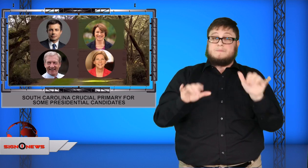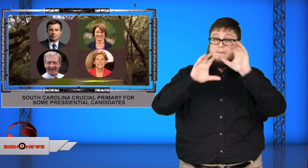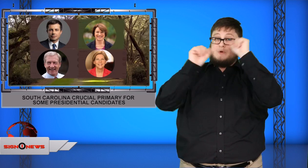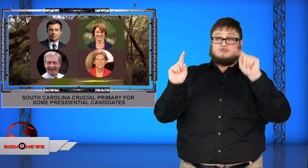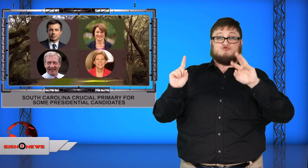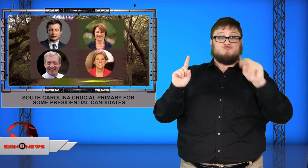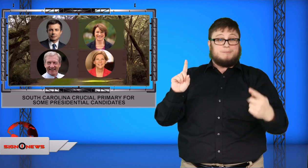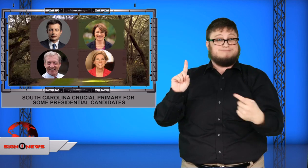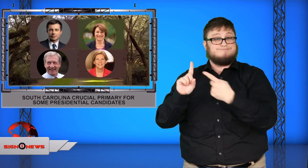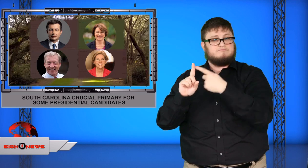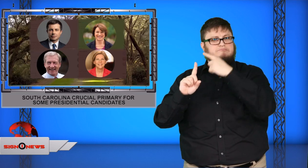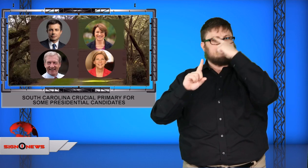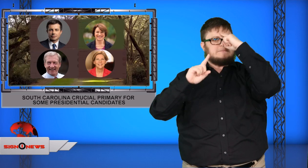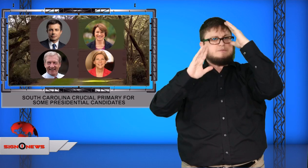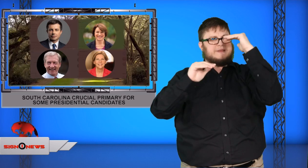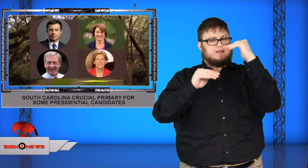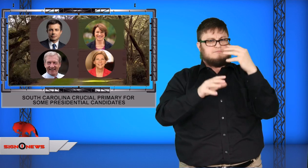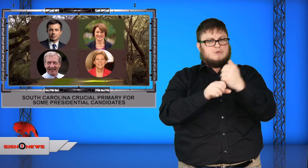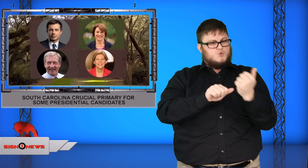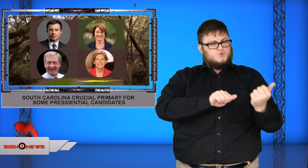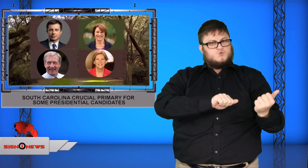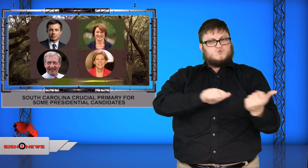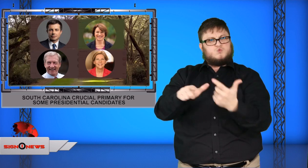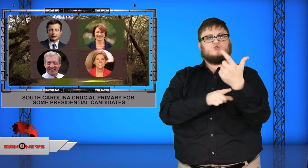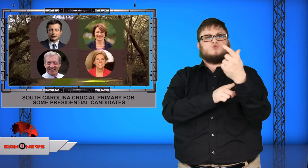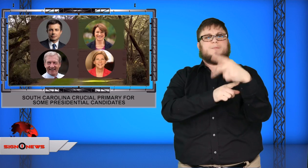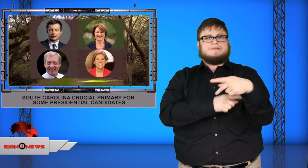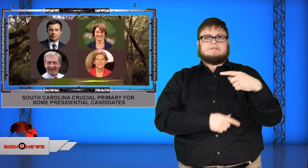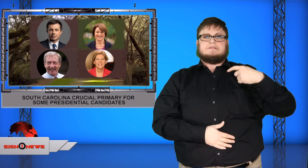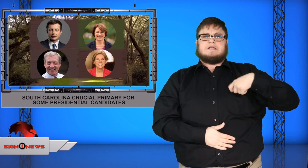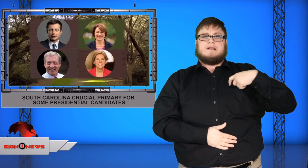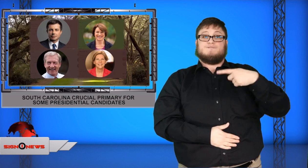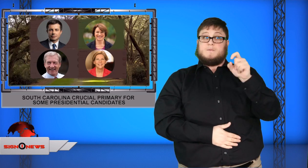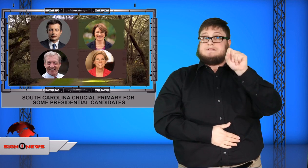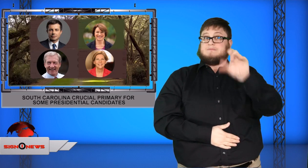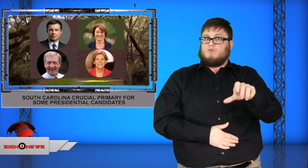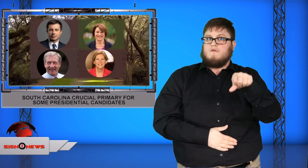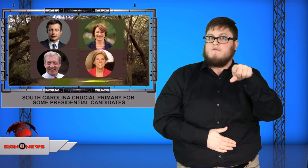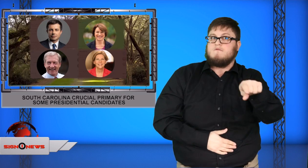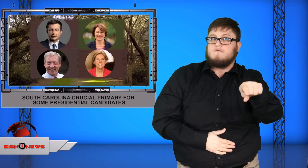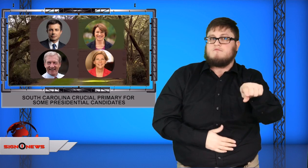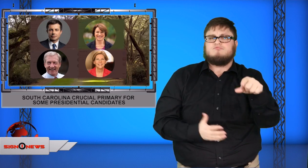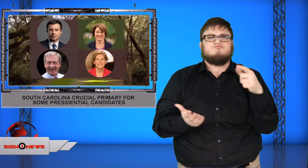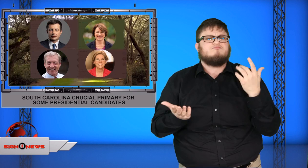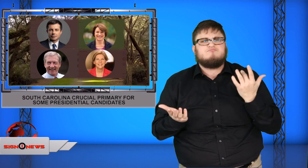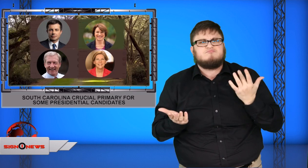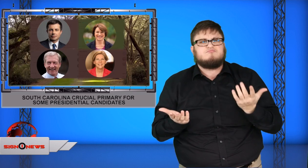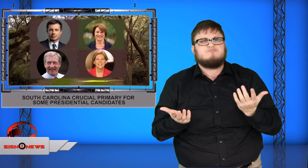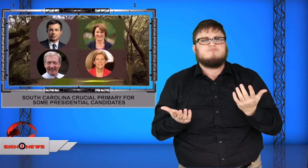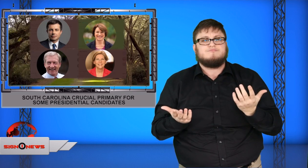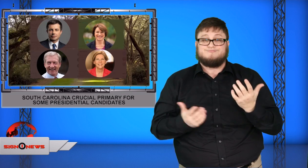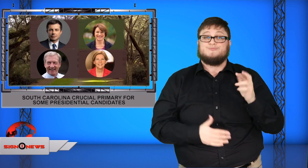Meanwhile President Trump is expected to get all the GOP delegates from South Carolina